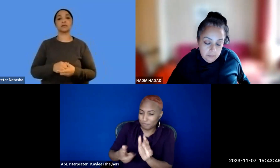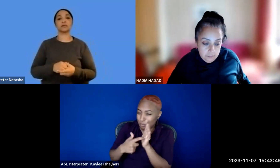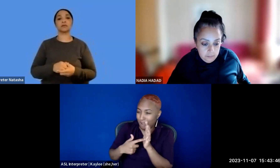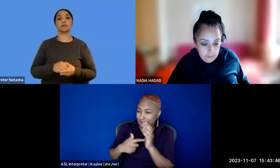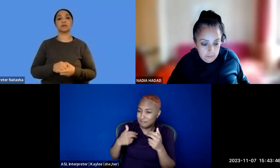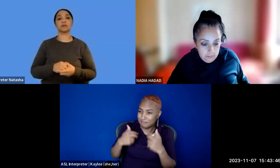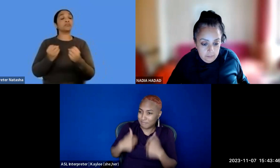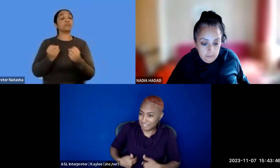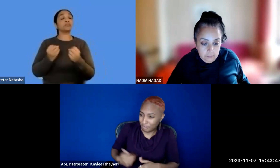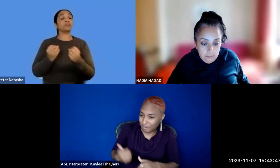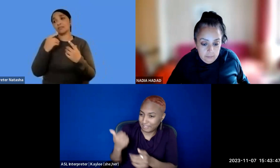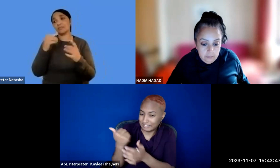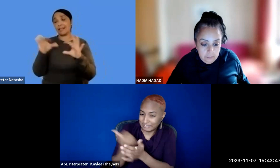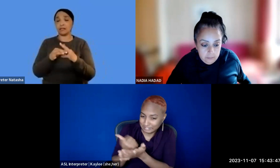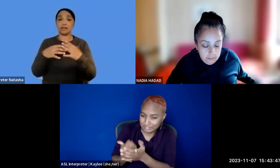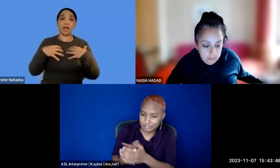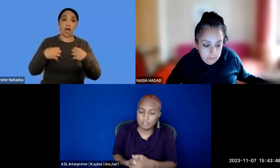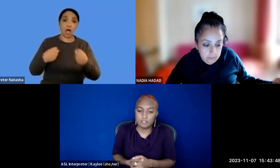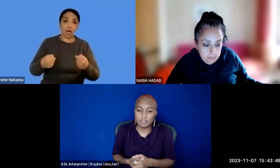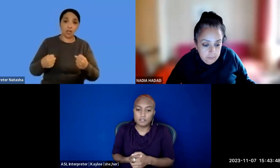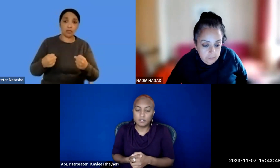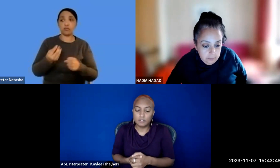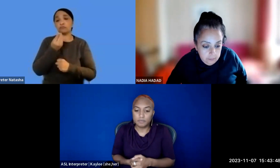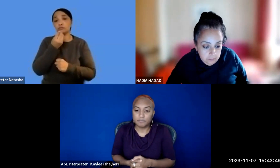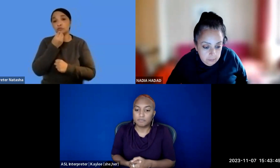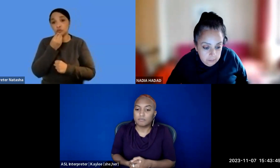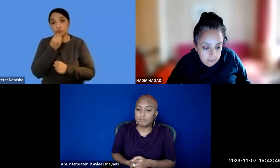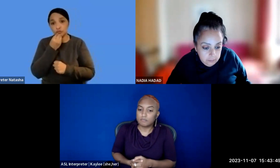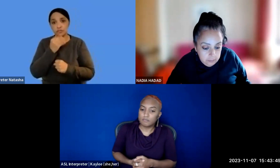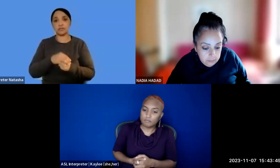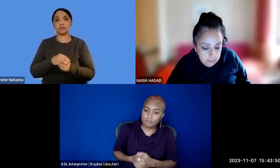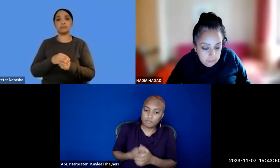old and new conflicts, the cyclones and so on,